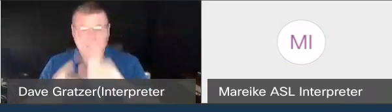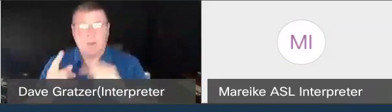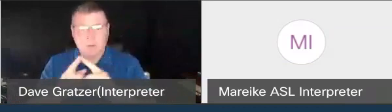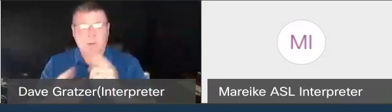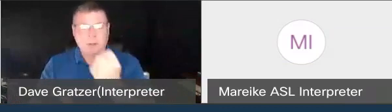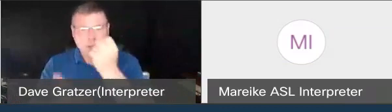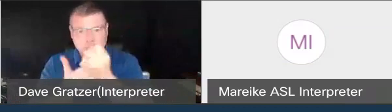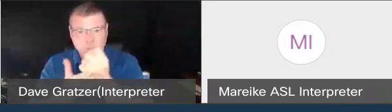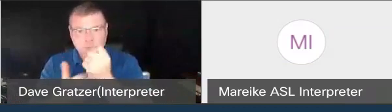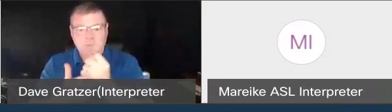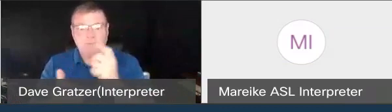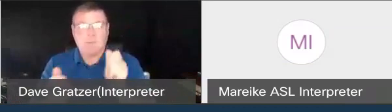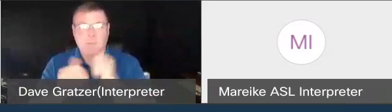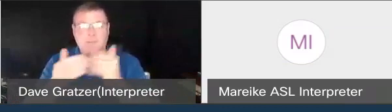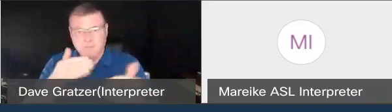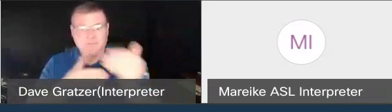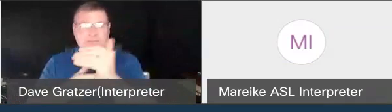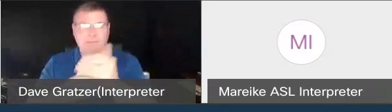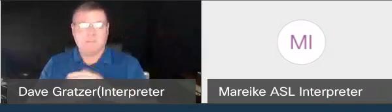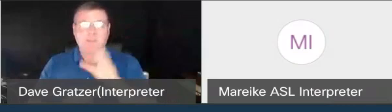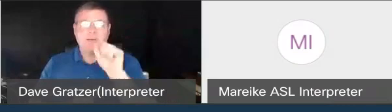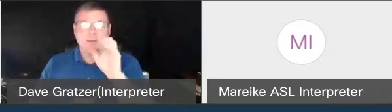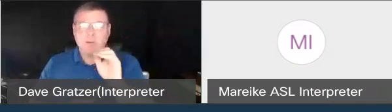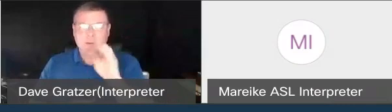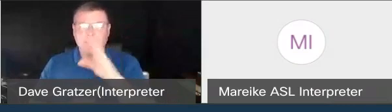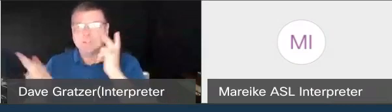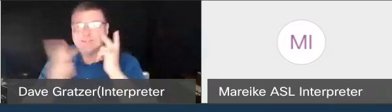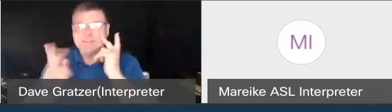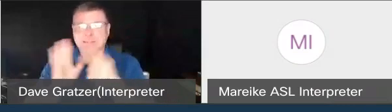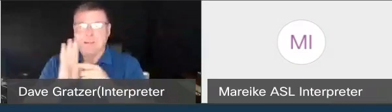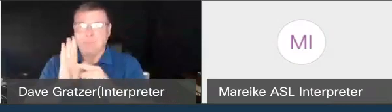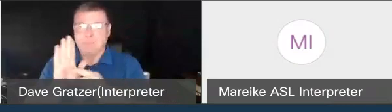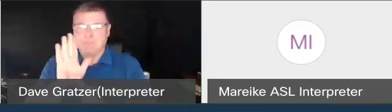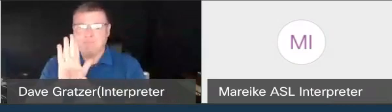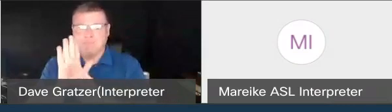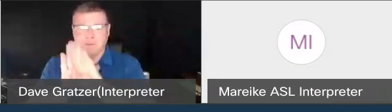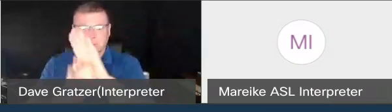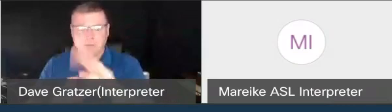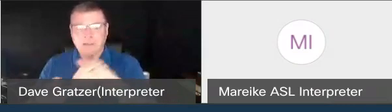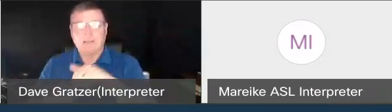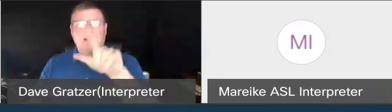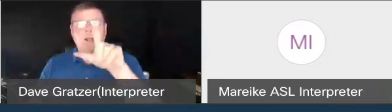that can provide them with the next step. So you'll see those kinds of models developing, uh, in Los Angeles, Skid Row.